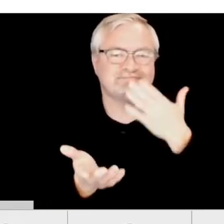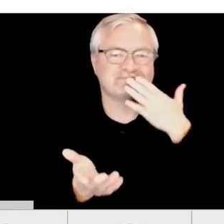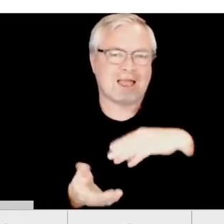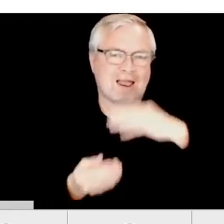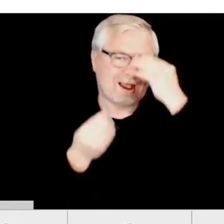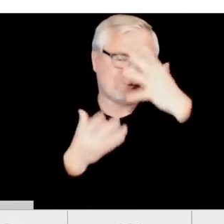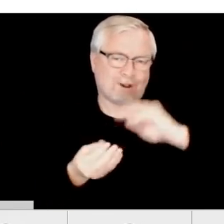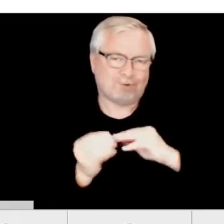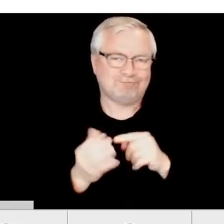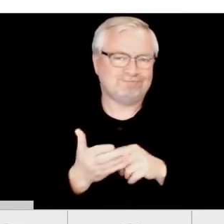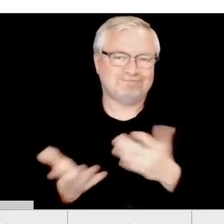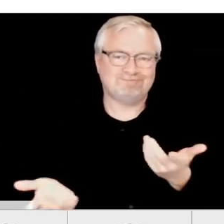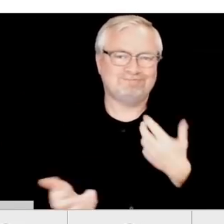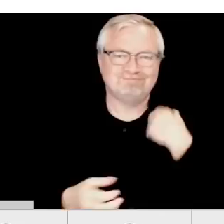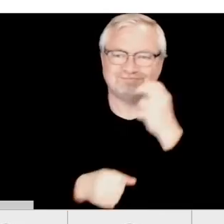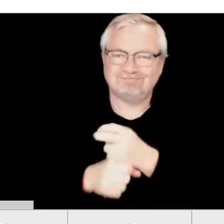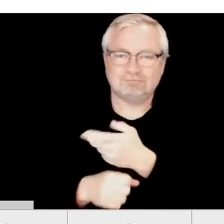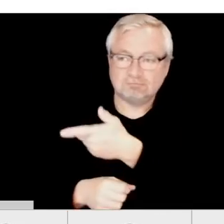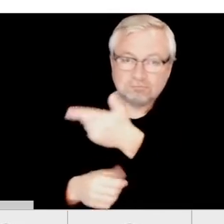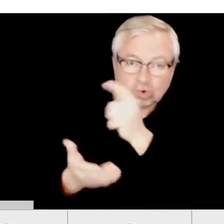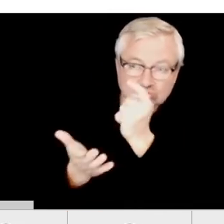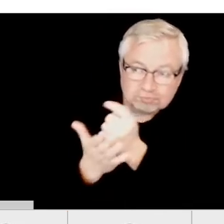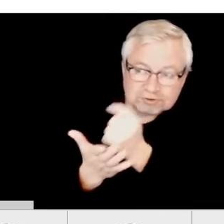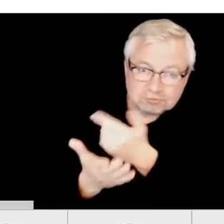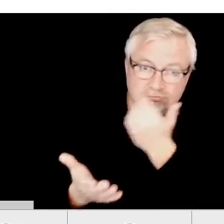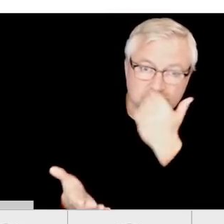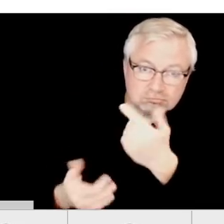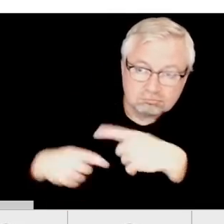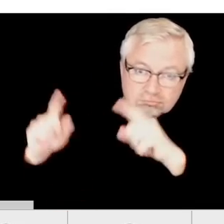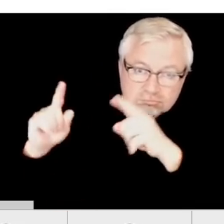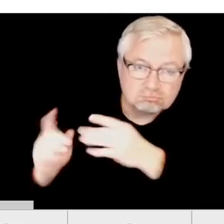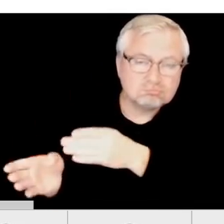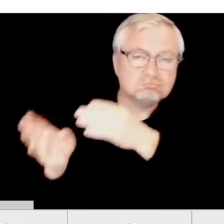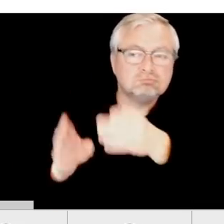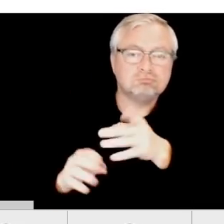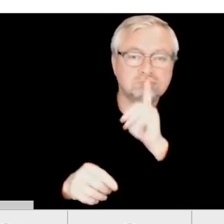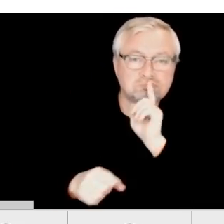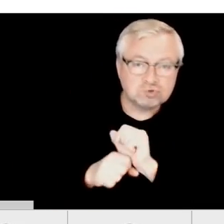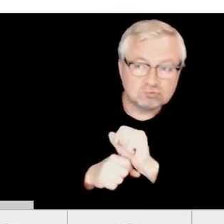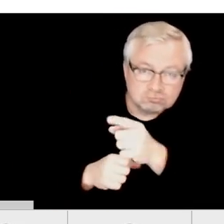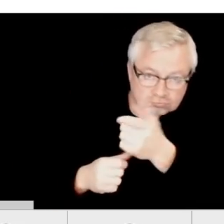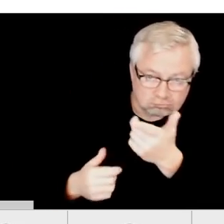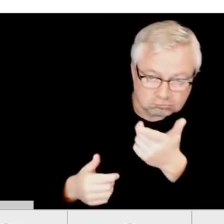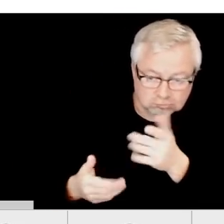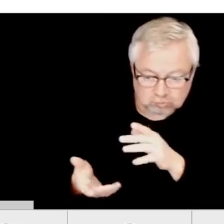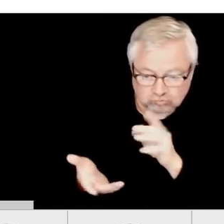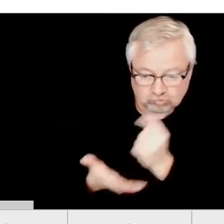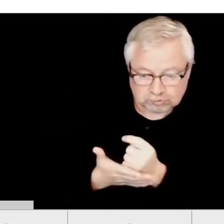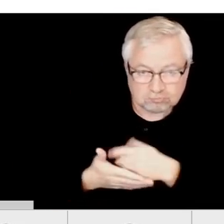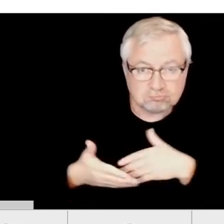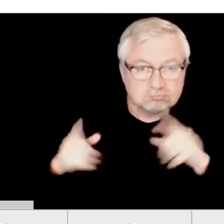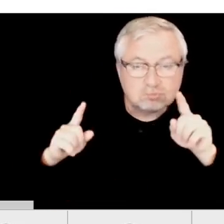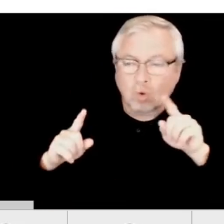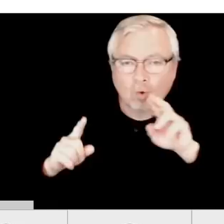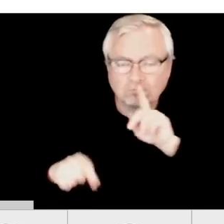makes sense, but that also has to do with the fact that the disease hasn't resolved itself for many of those patients.